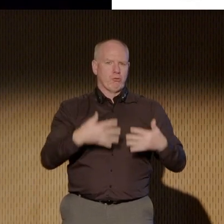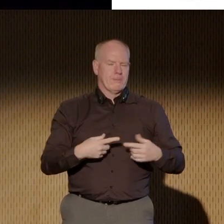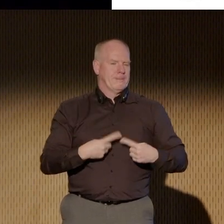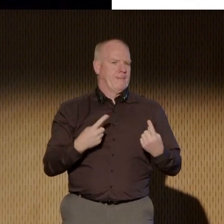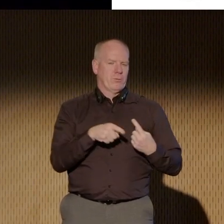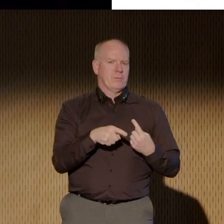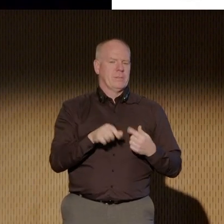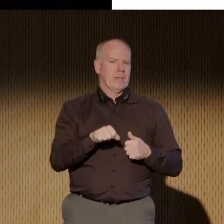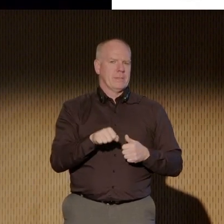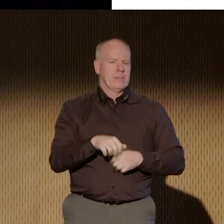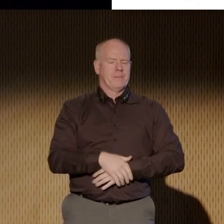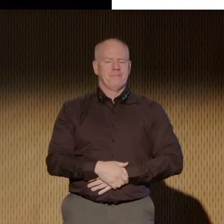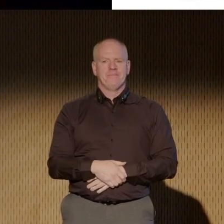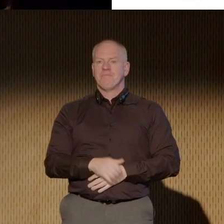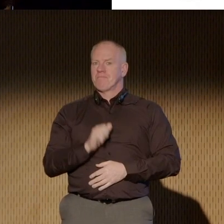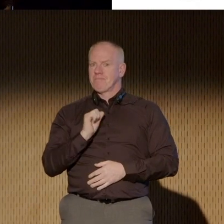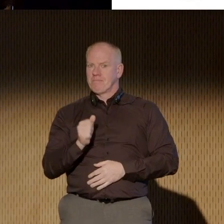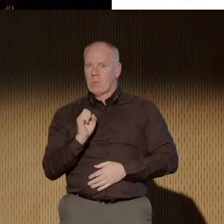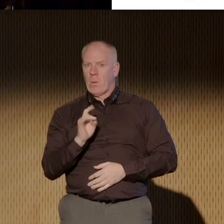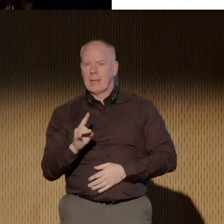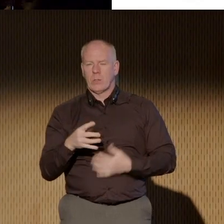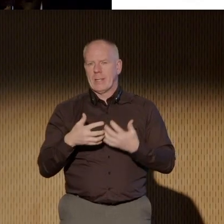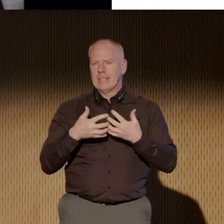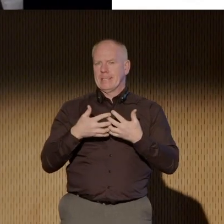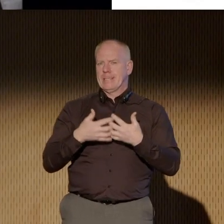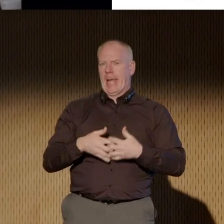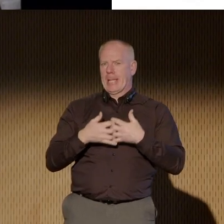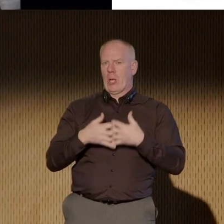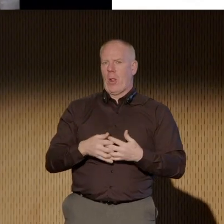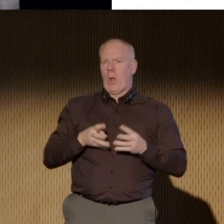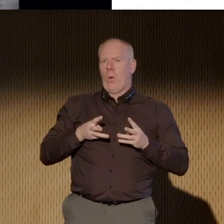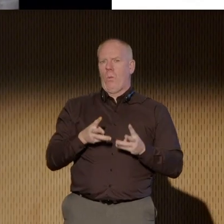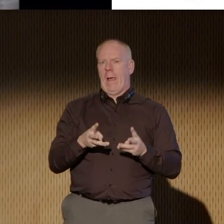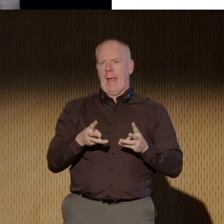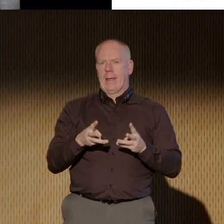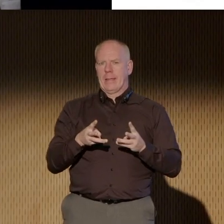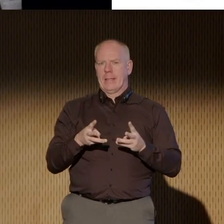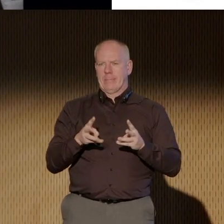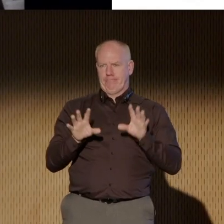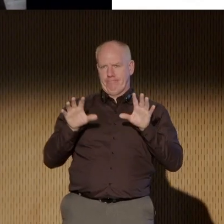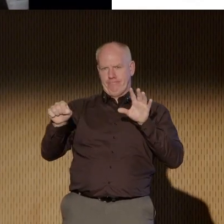(Daniel): Okay, great. So a technical way of doing it. (Speaker): That's my area.